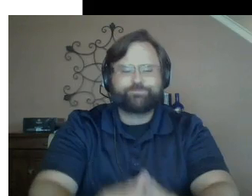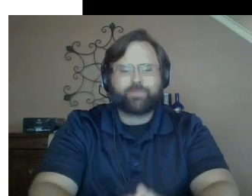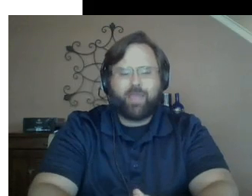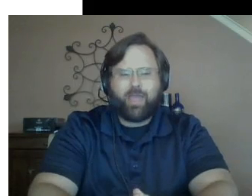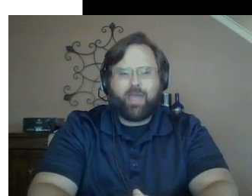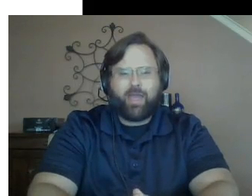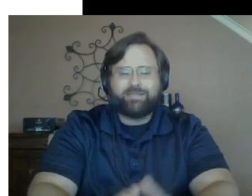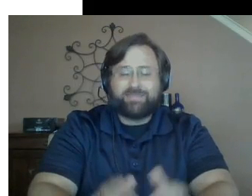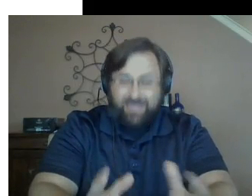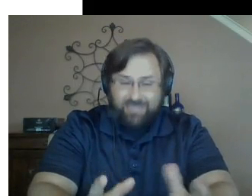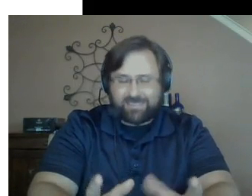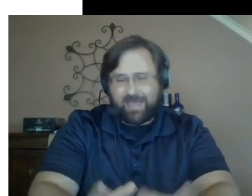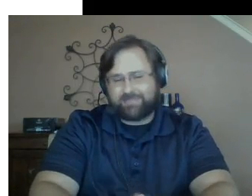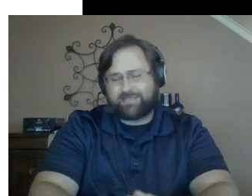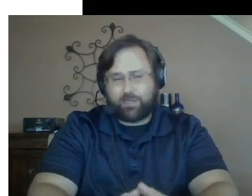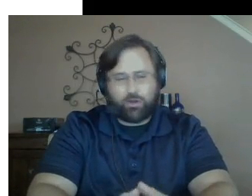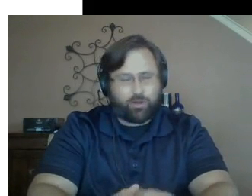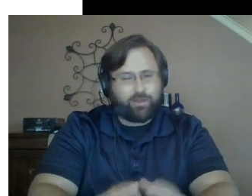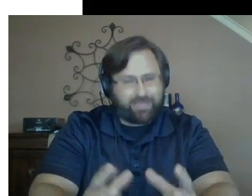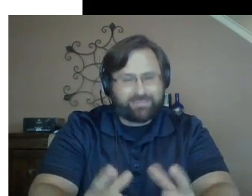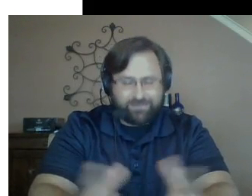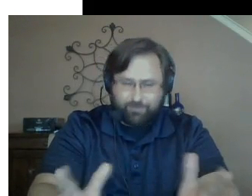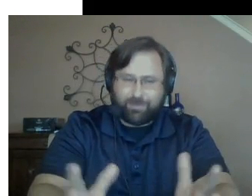these signs can occur in different places